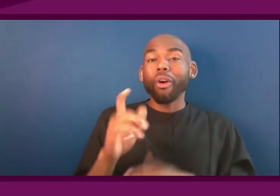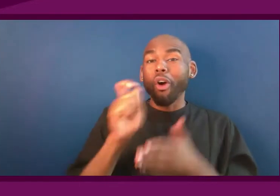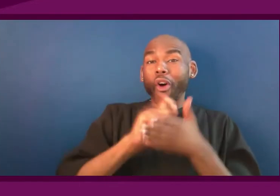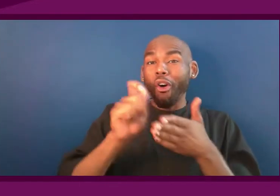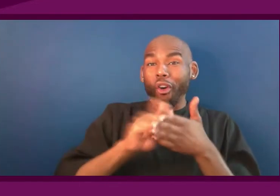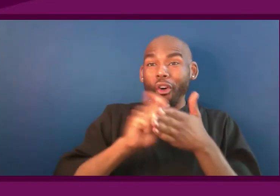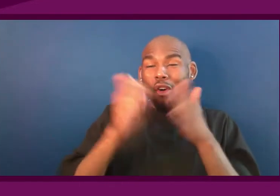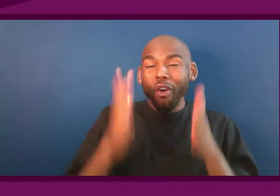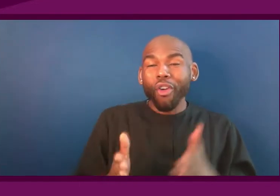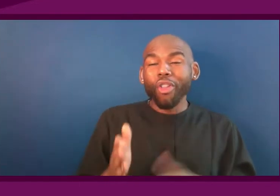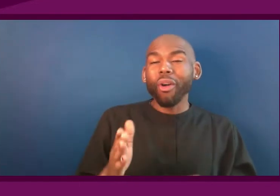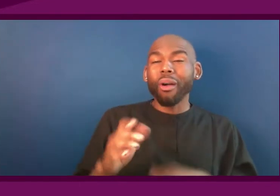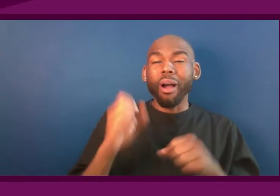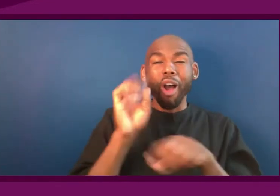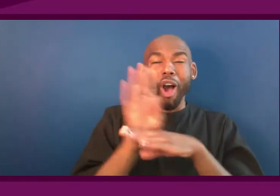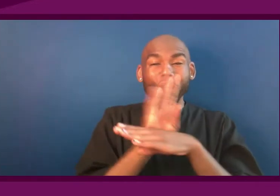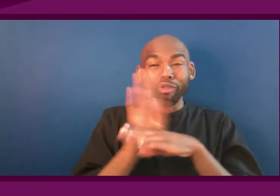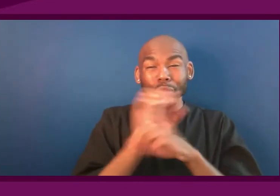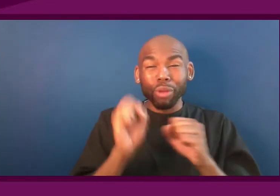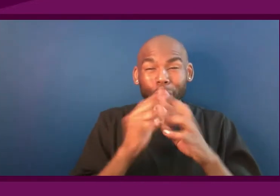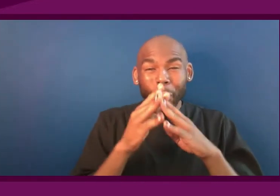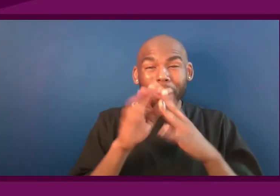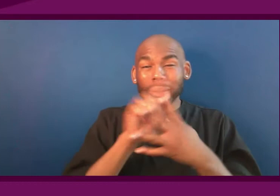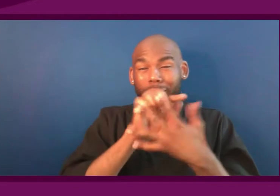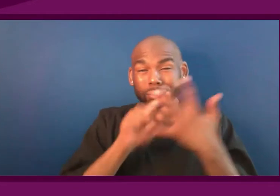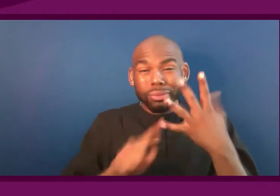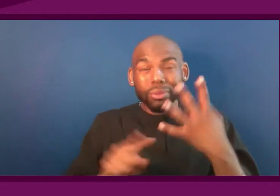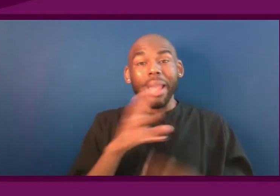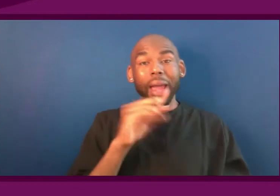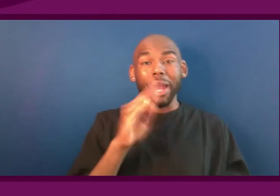Now, Debra and I had quite the fruitful conversation about why businesses, corporations